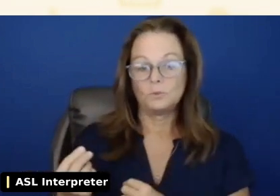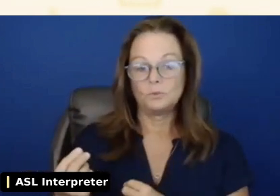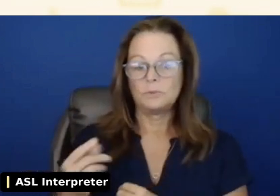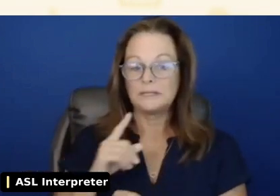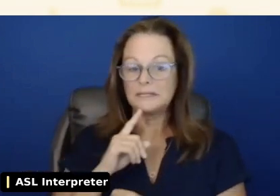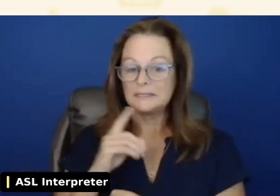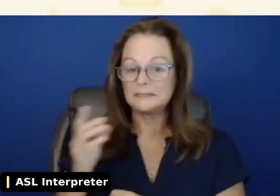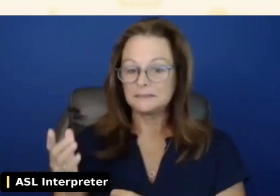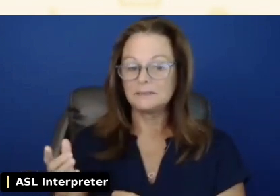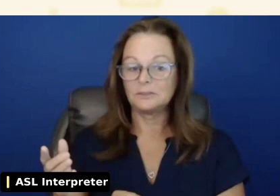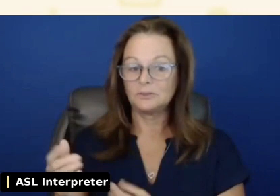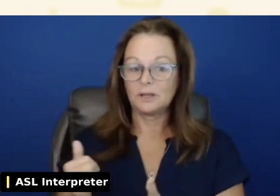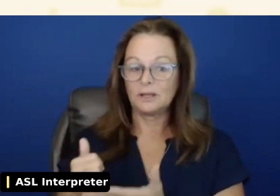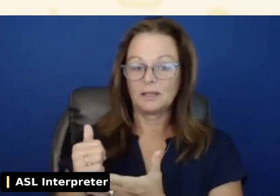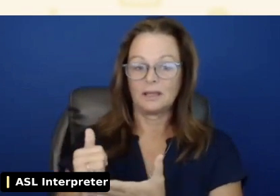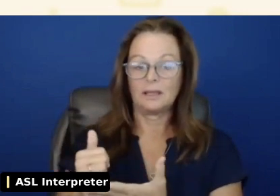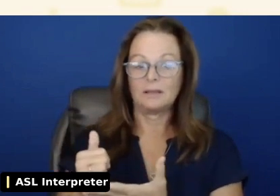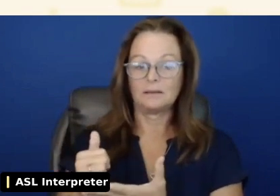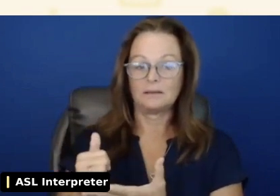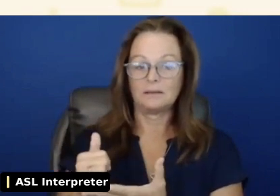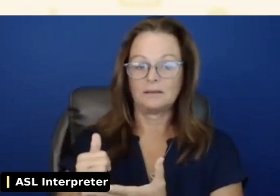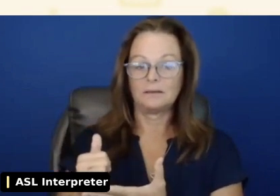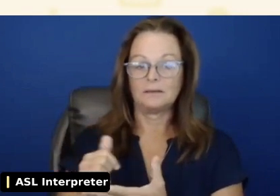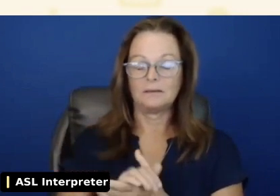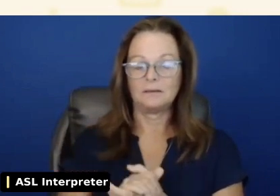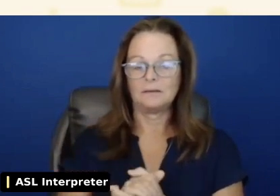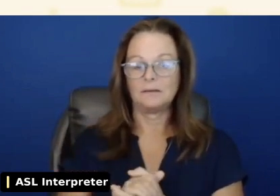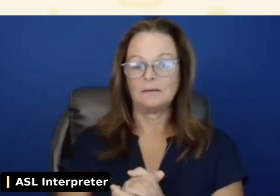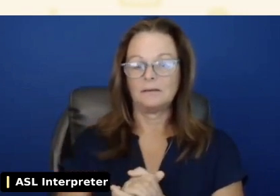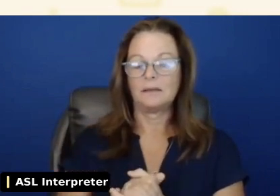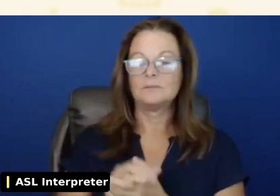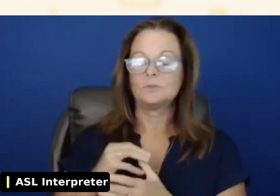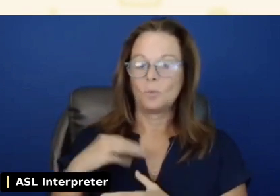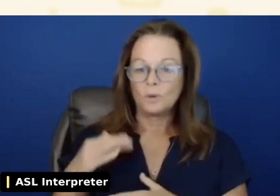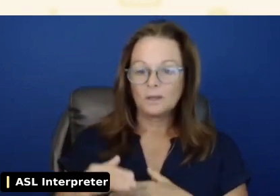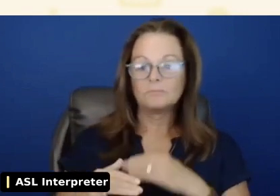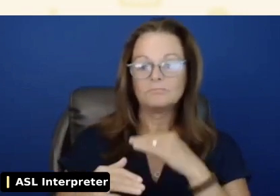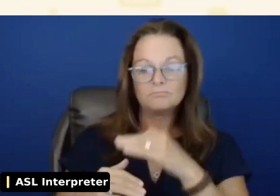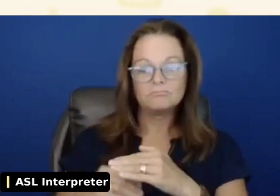with invisible health conditions is a step toward a WordPress community